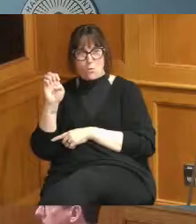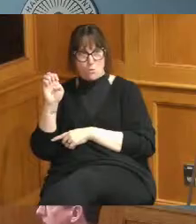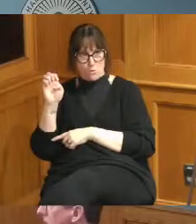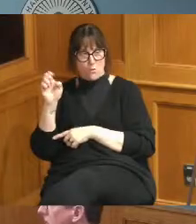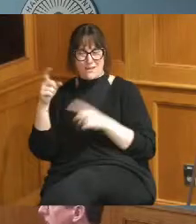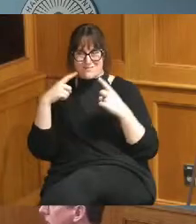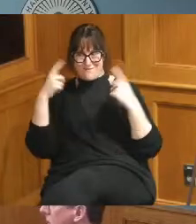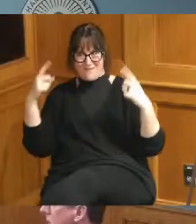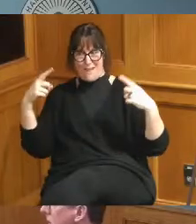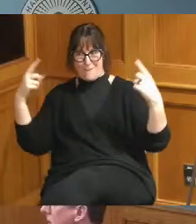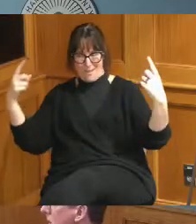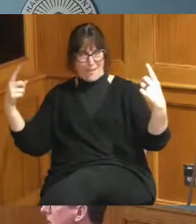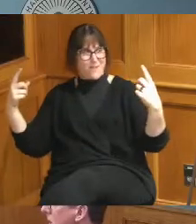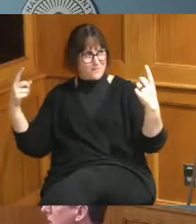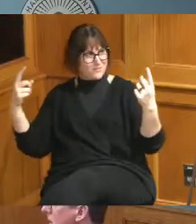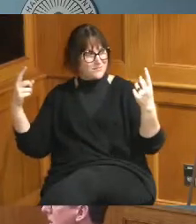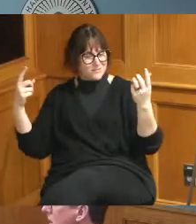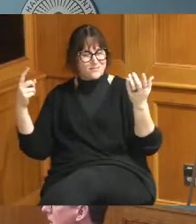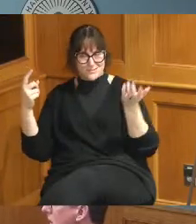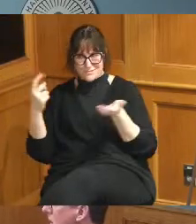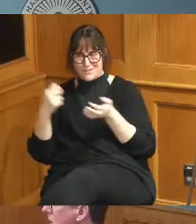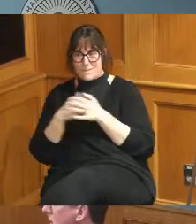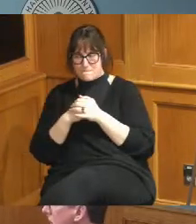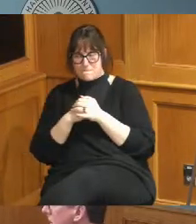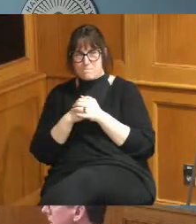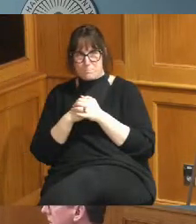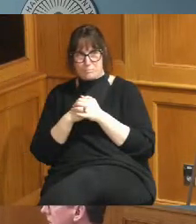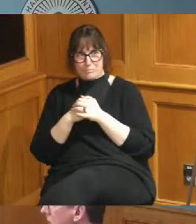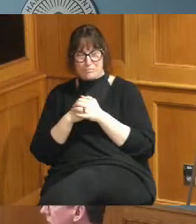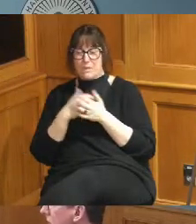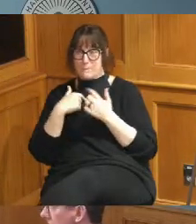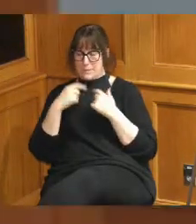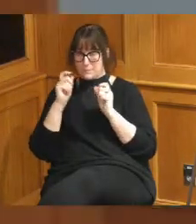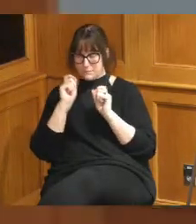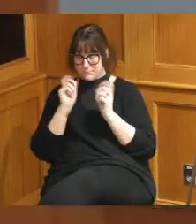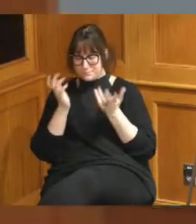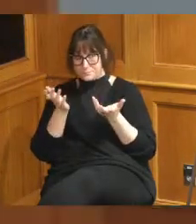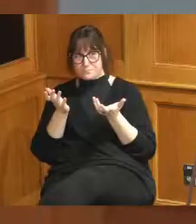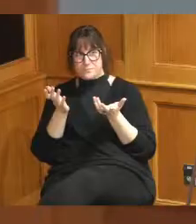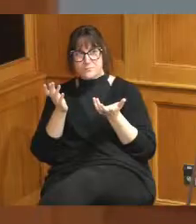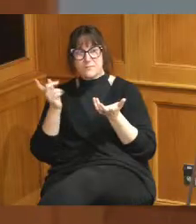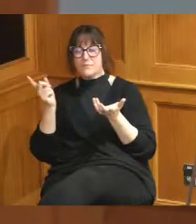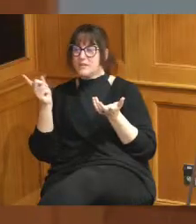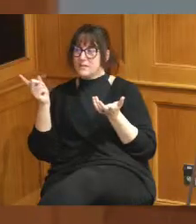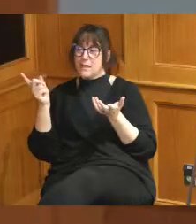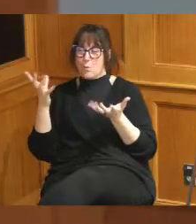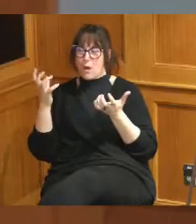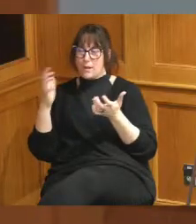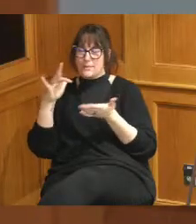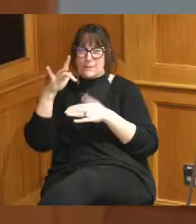national anthem at the state of the county much to my surprise he really wanted to be here today and